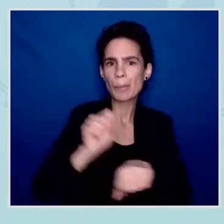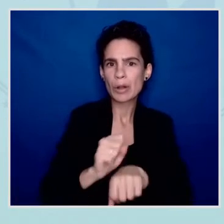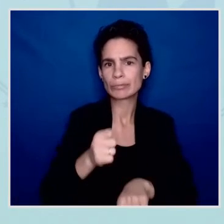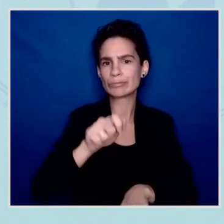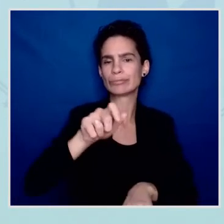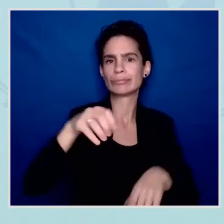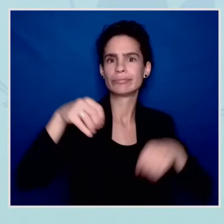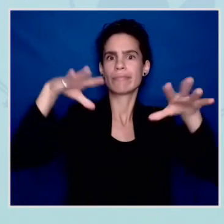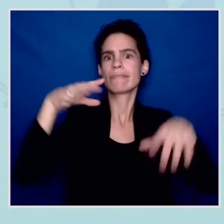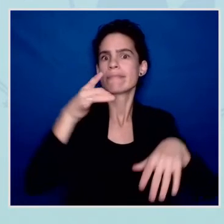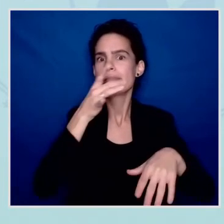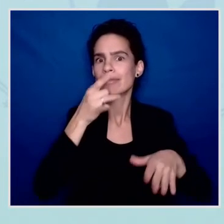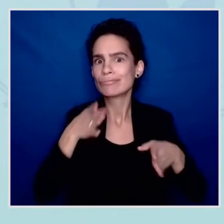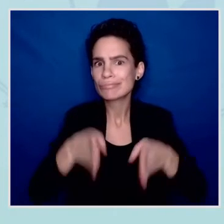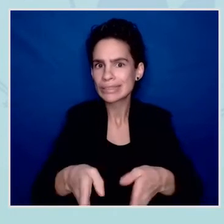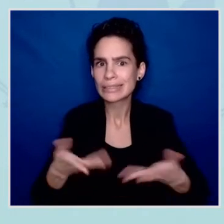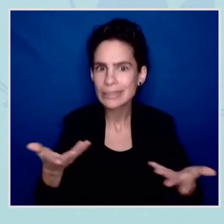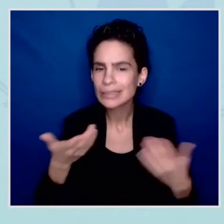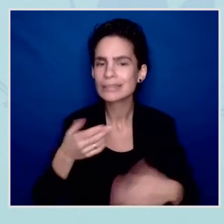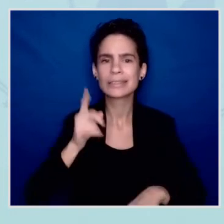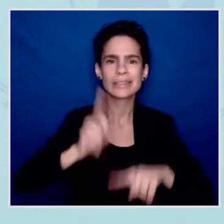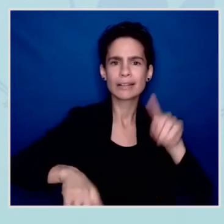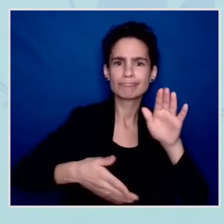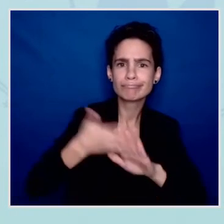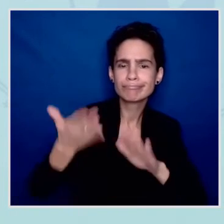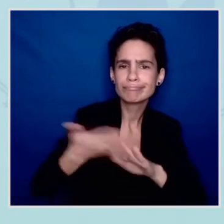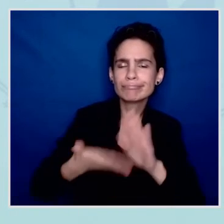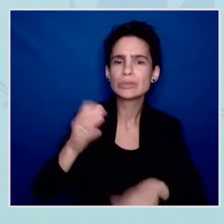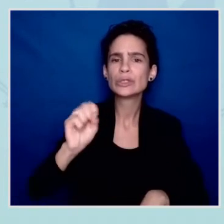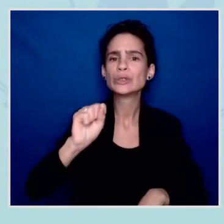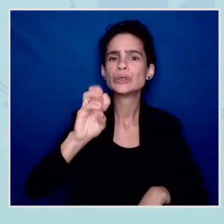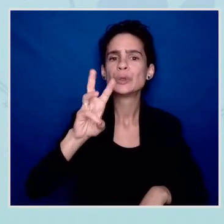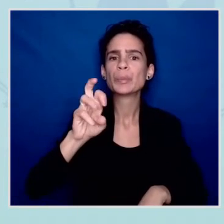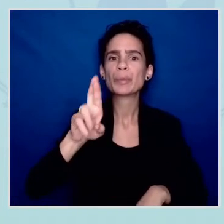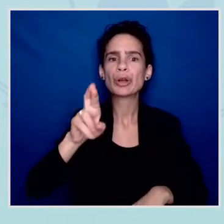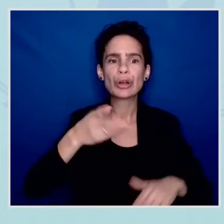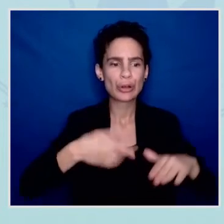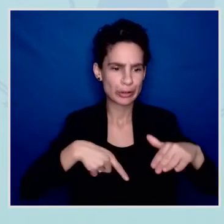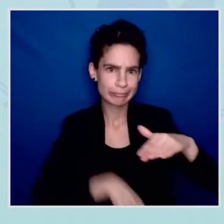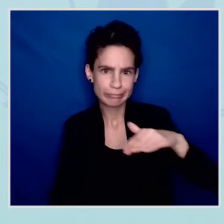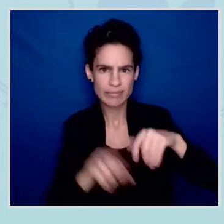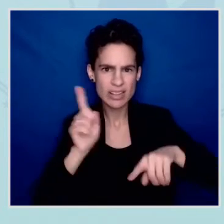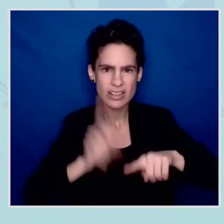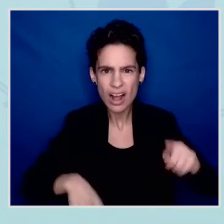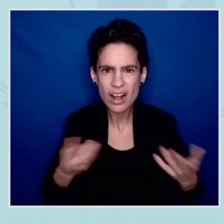ANYTHING LEFT, AND WHEN WE FINALLY GOT IT BACK ON ITS FEET AGAIN WE FOUND OUT THERE WASN'T